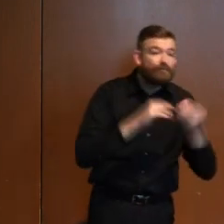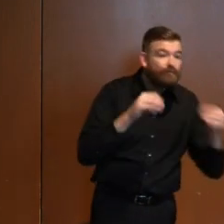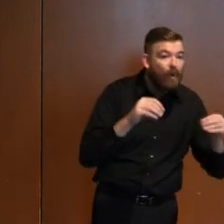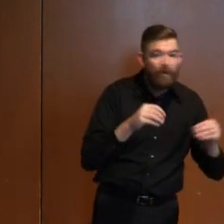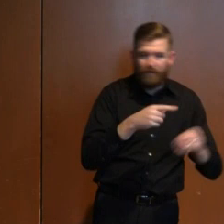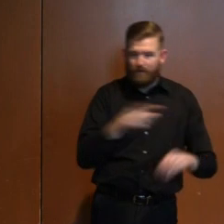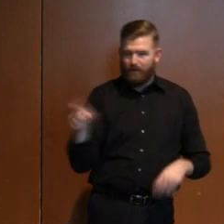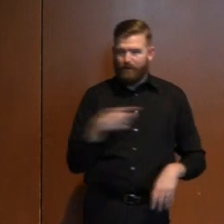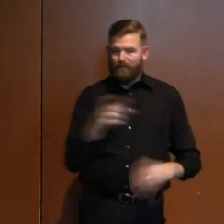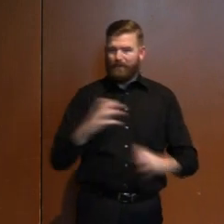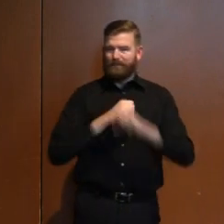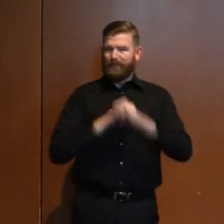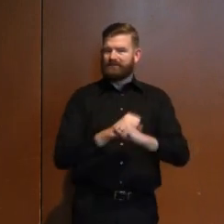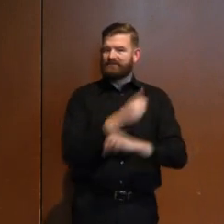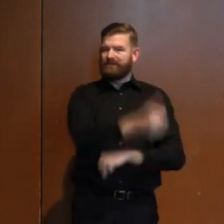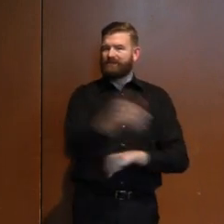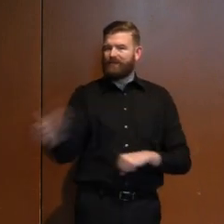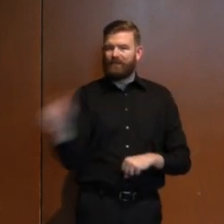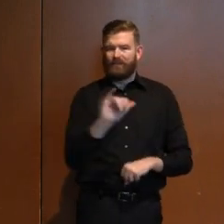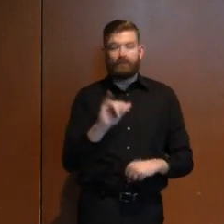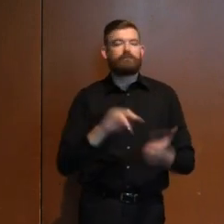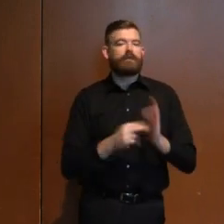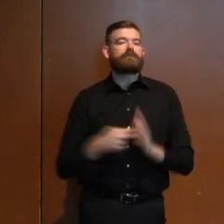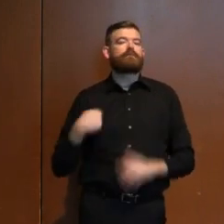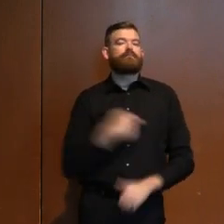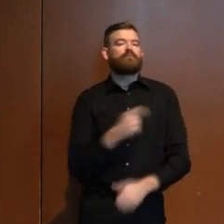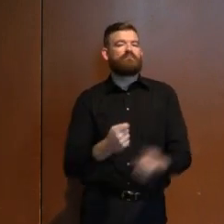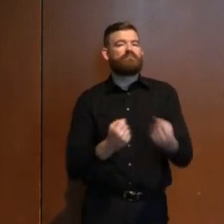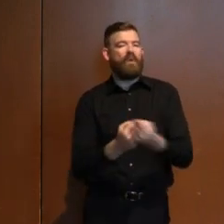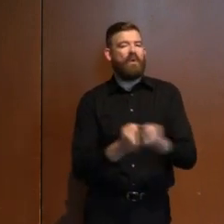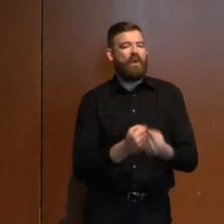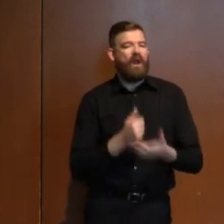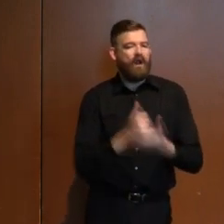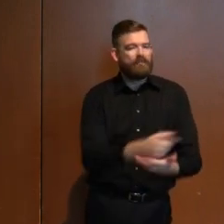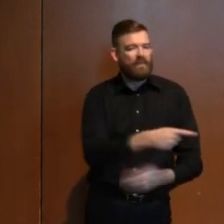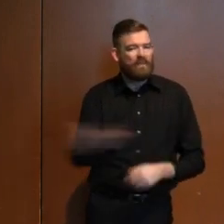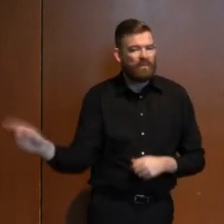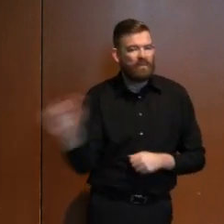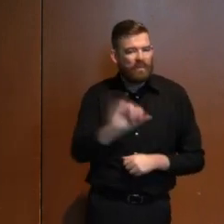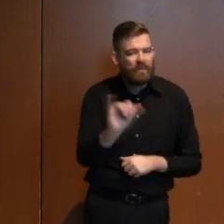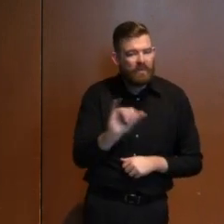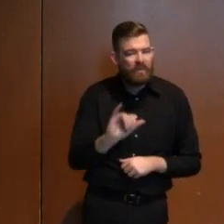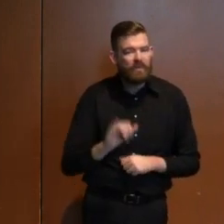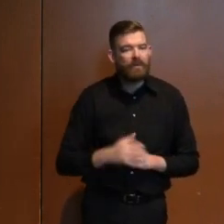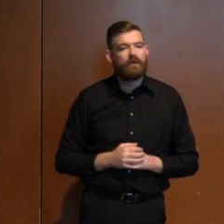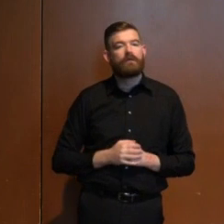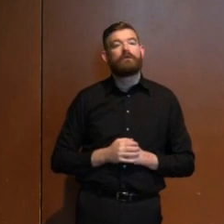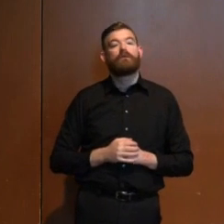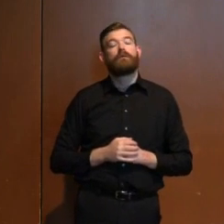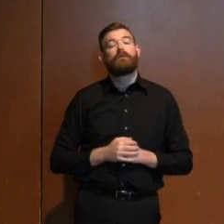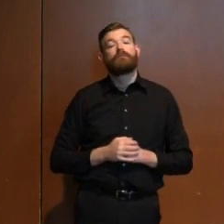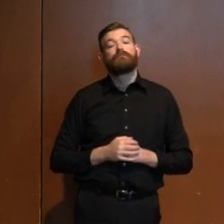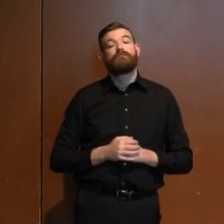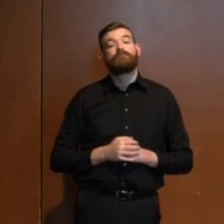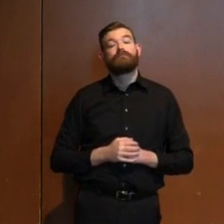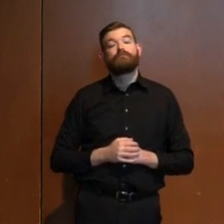MUCH AND WHO CAN BLAME THEM IN MORE PROTECTION AS MUCH AS THEY CAN GET. SO I, I WANT TO ACKNOWLEDGE THAT.